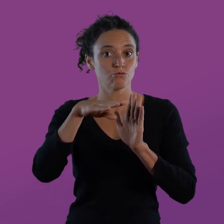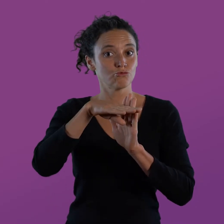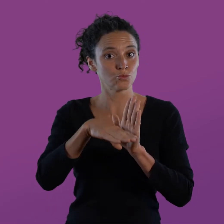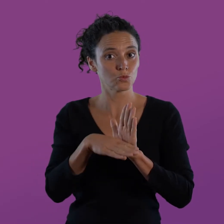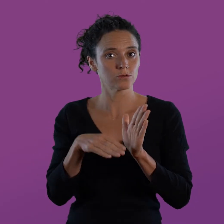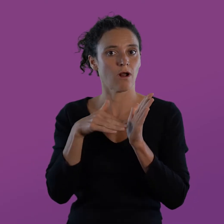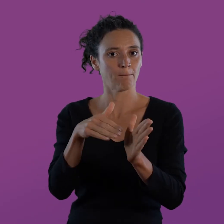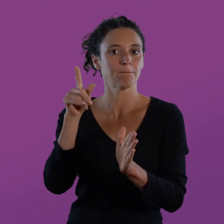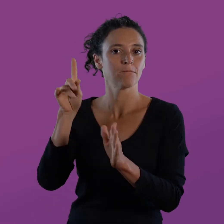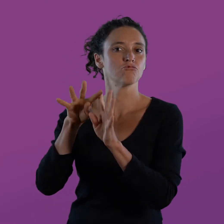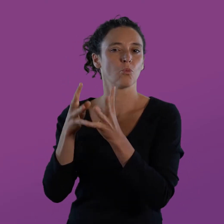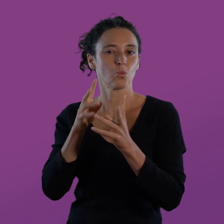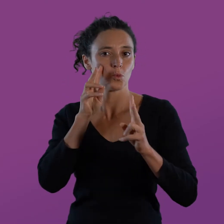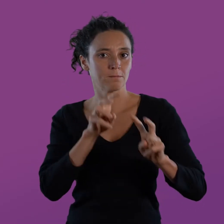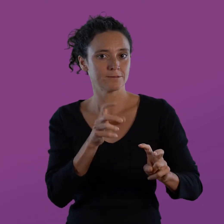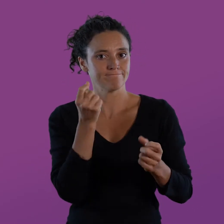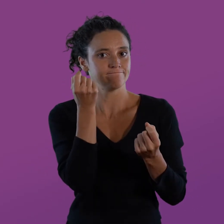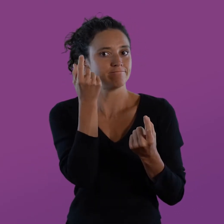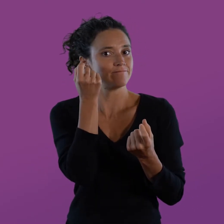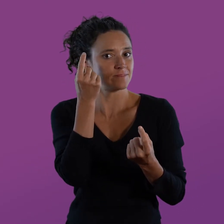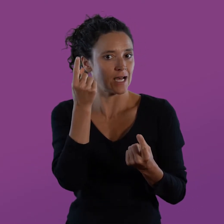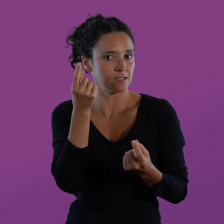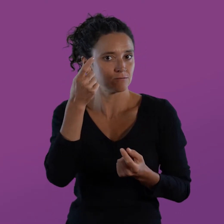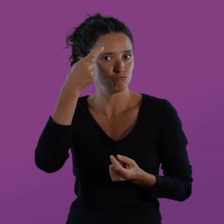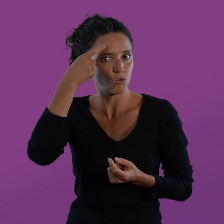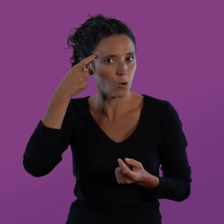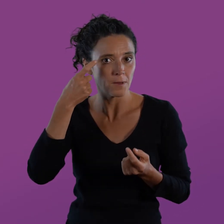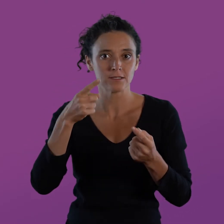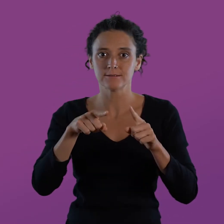Adopting these principles helps us to recognise, understand and acknowledge -